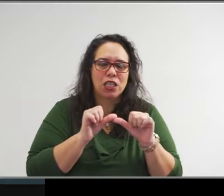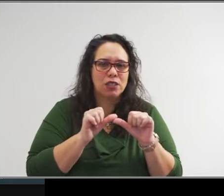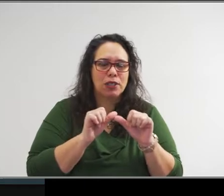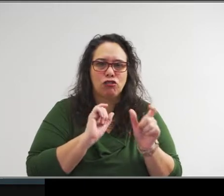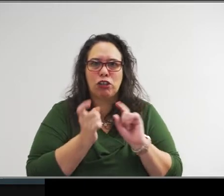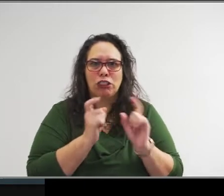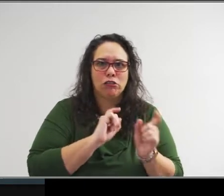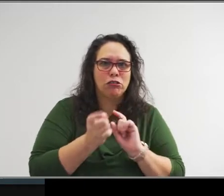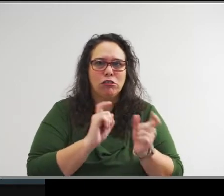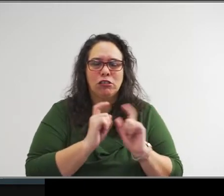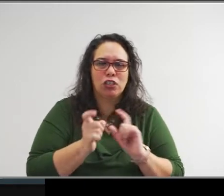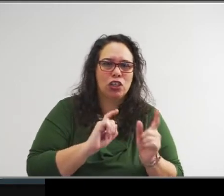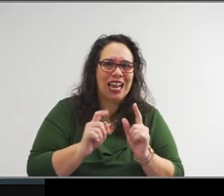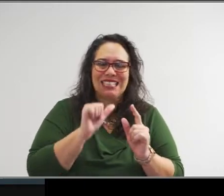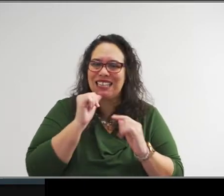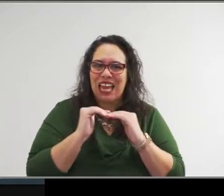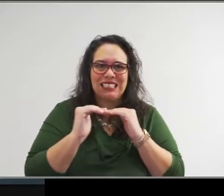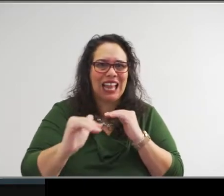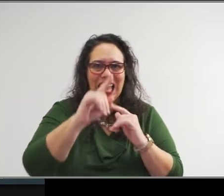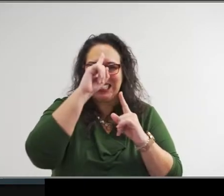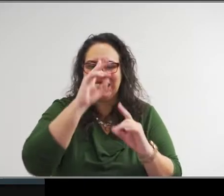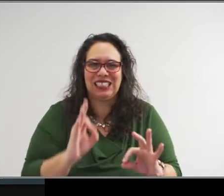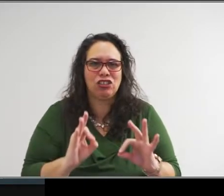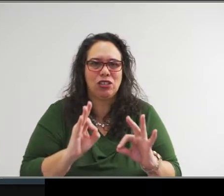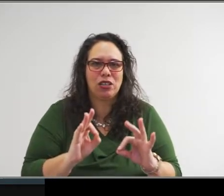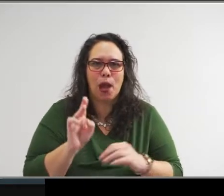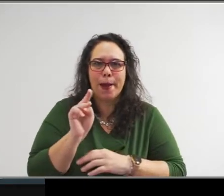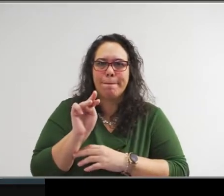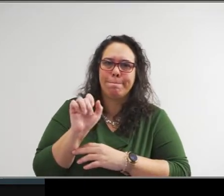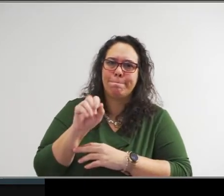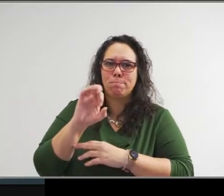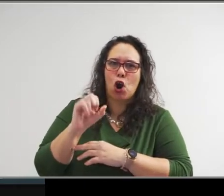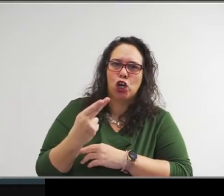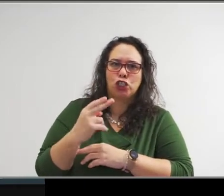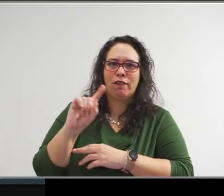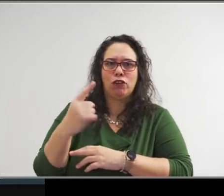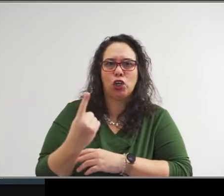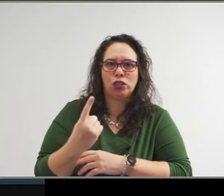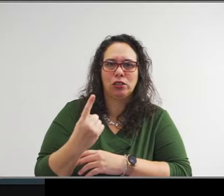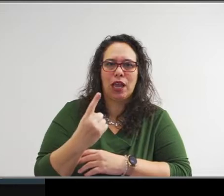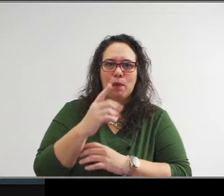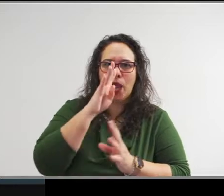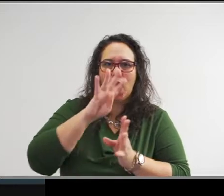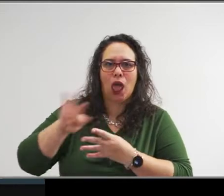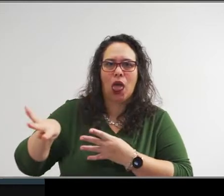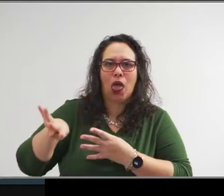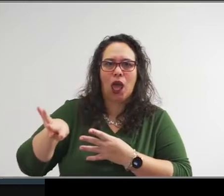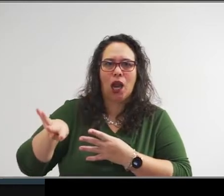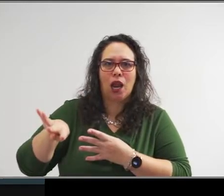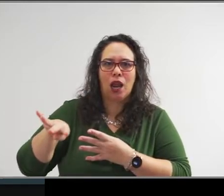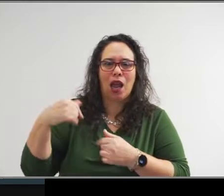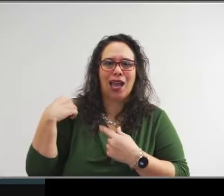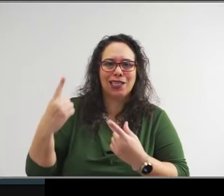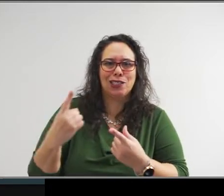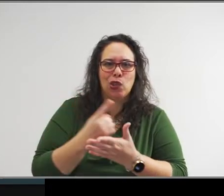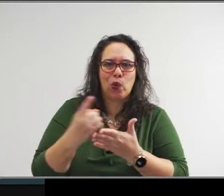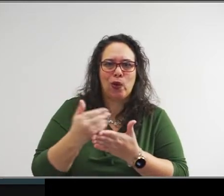It is not a static decision that we said March 1st. And we're not going to think about it until the week before. This is constantly being reassessed.